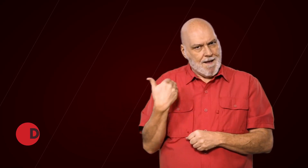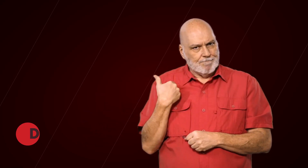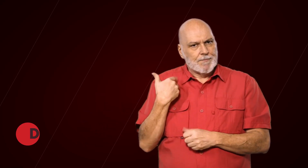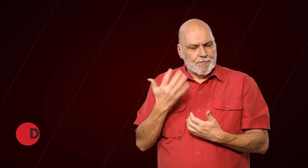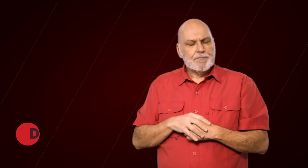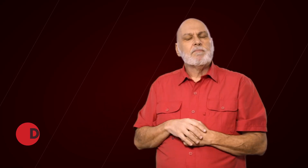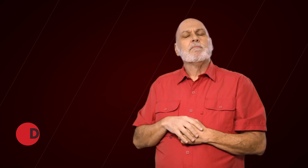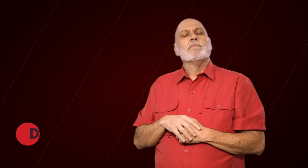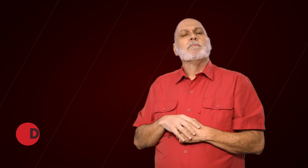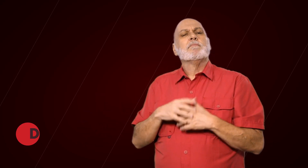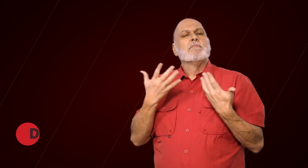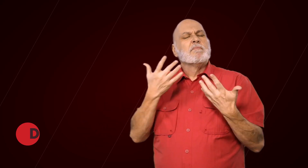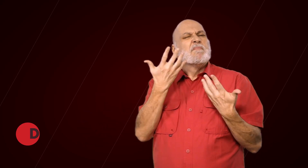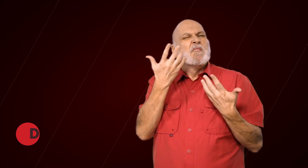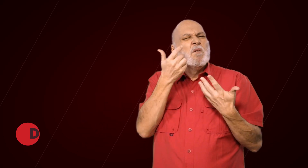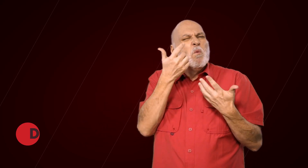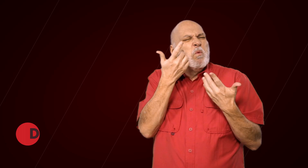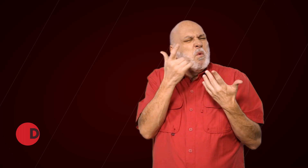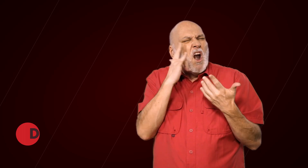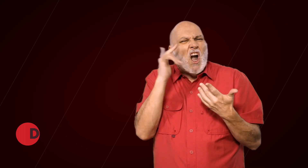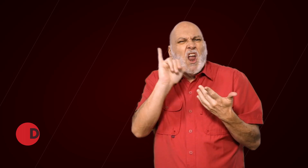In what ways?